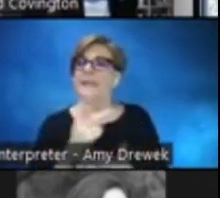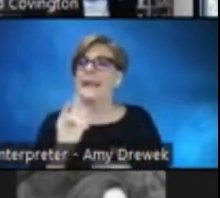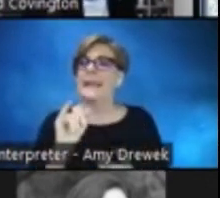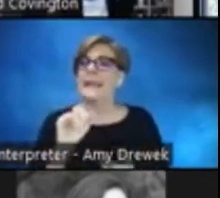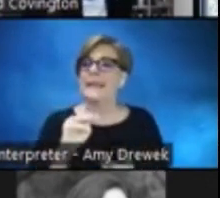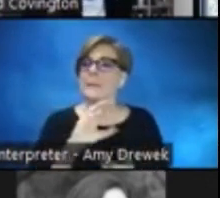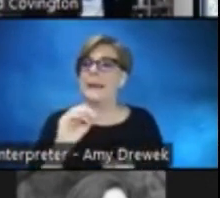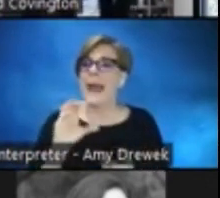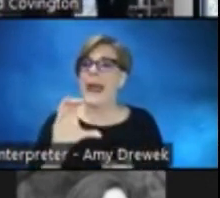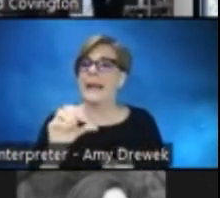CRISIS CENTER.